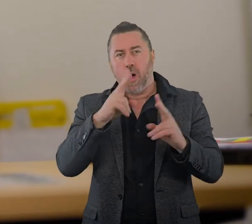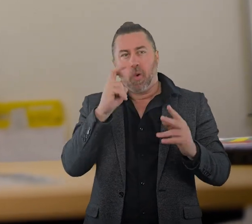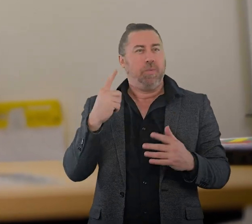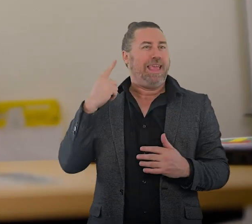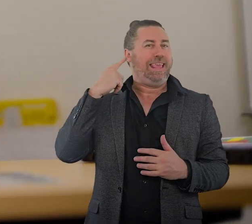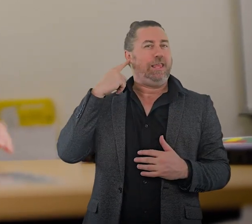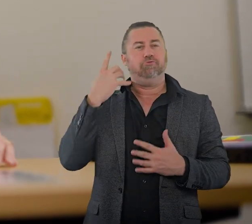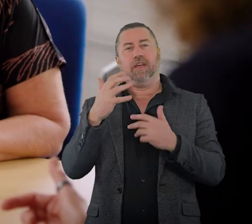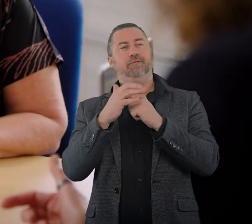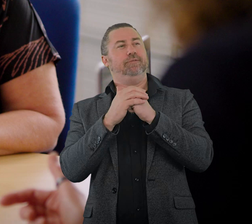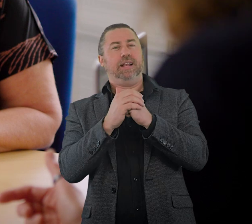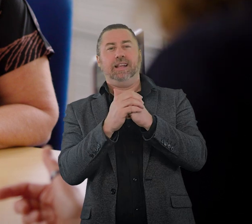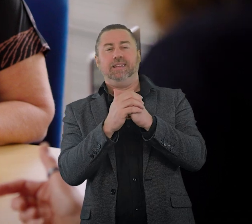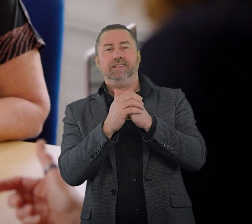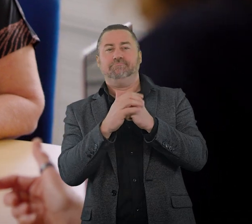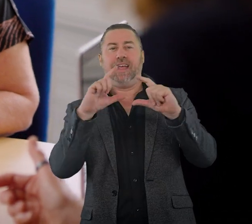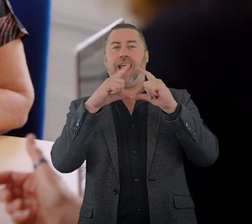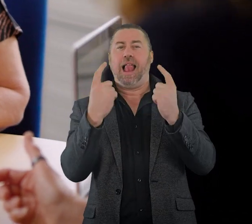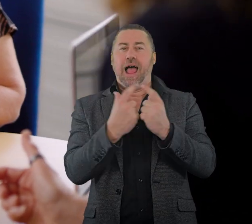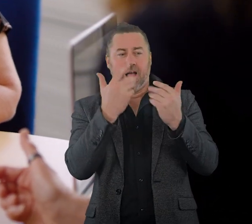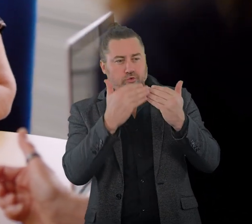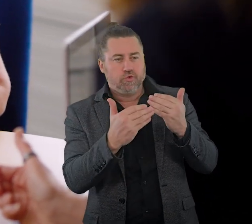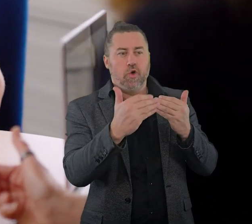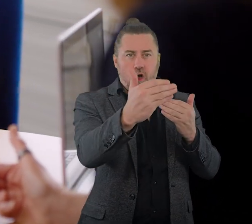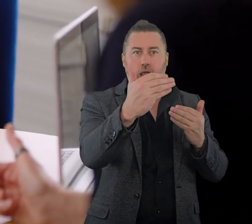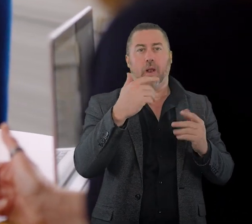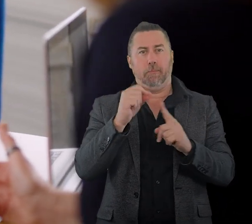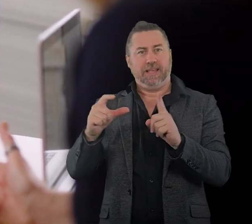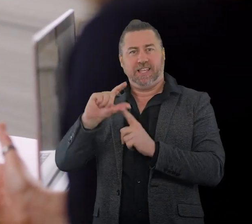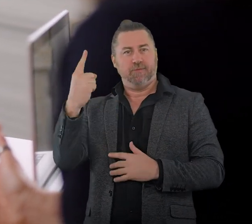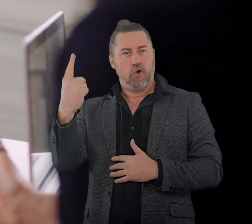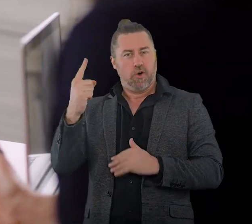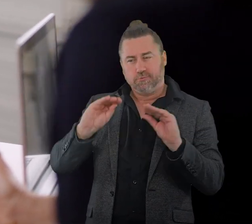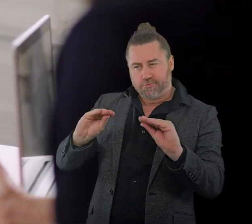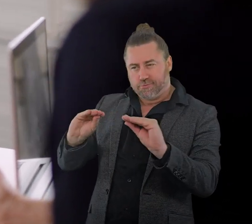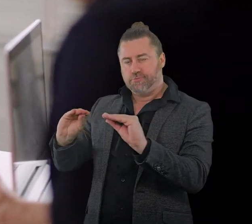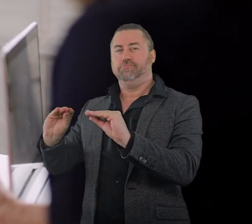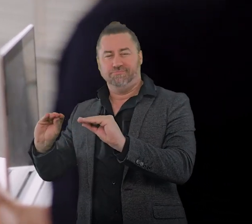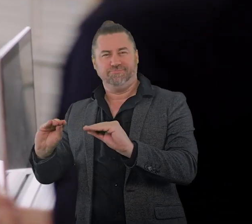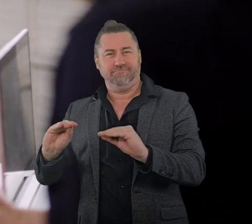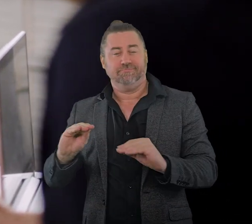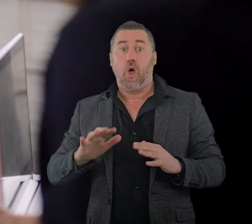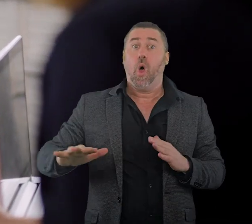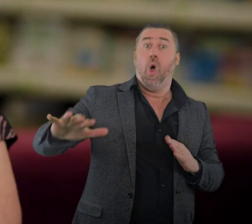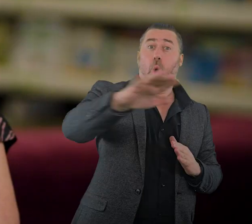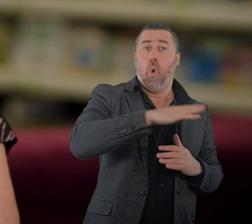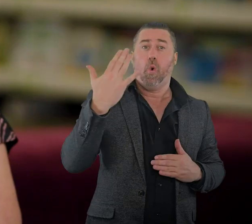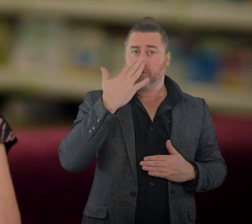hearing friendly classroom journey involves some professional development. [Sam] One of the sustainability things around the whole school approach